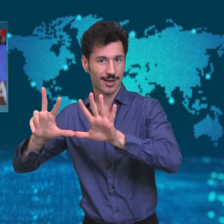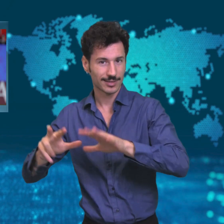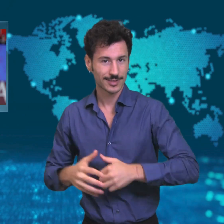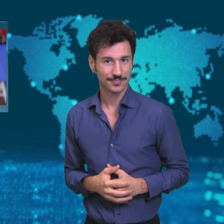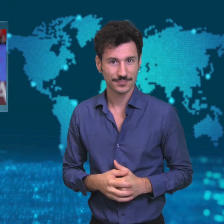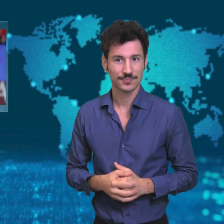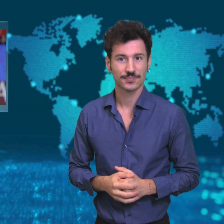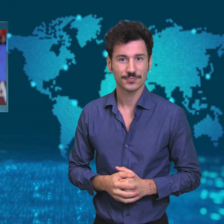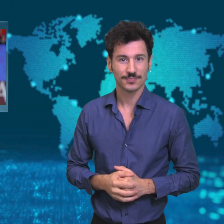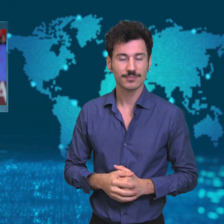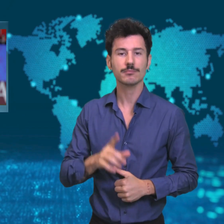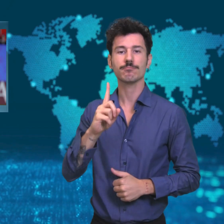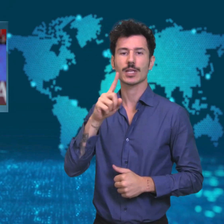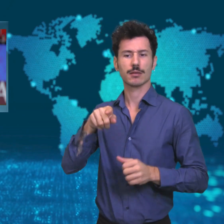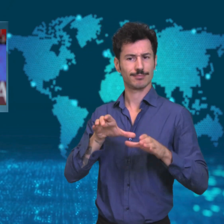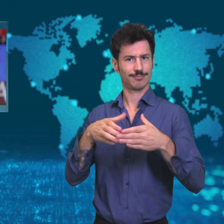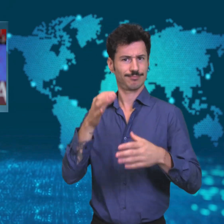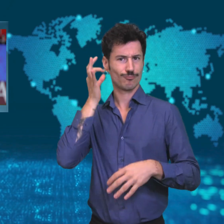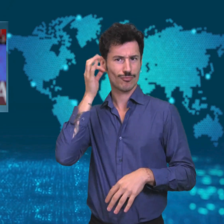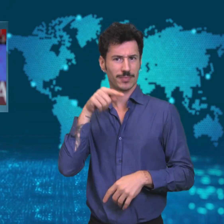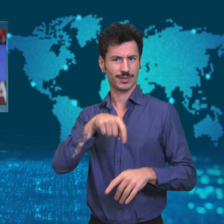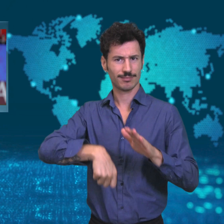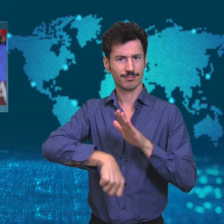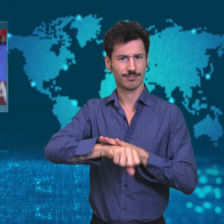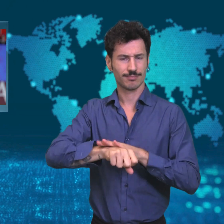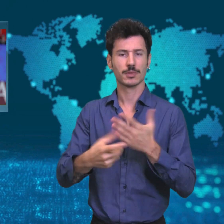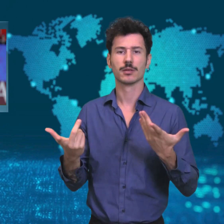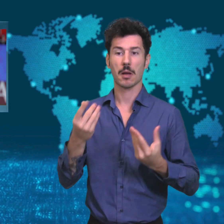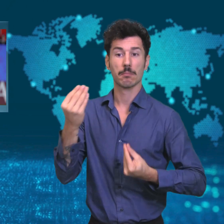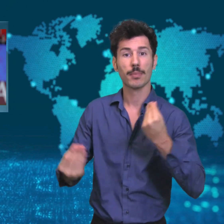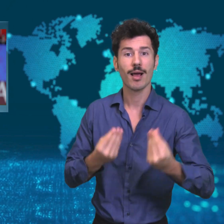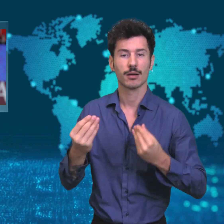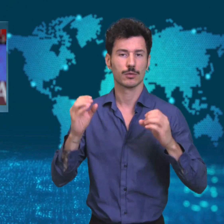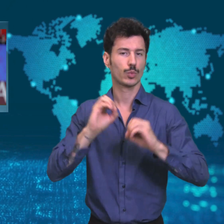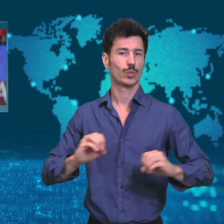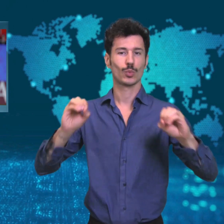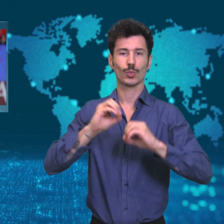However, they have not played since March,